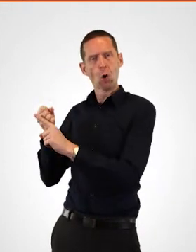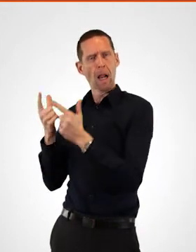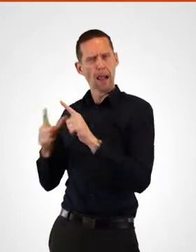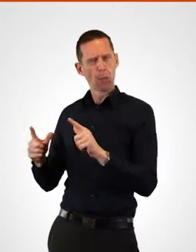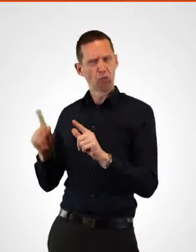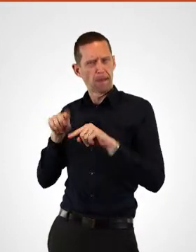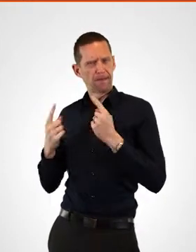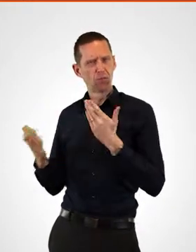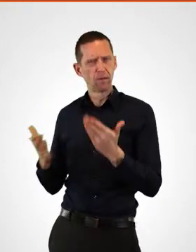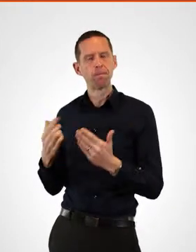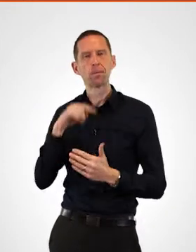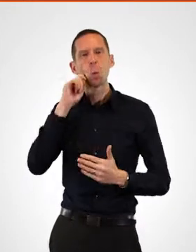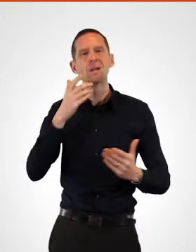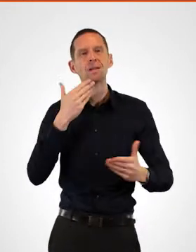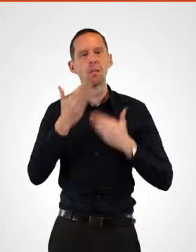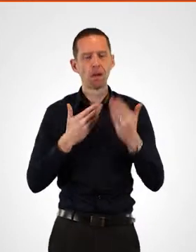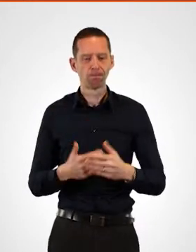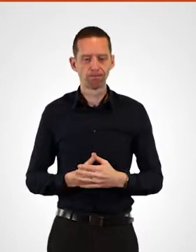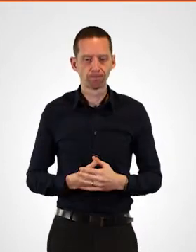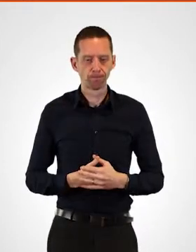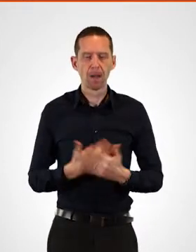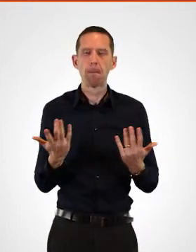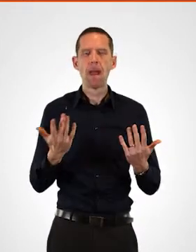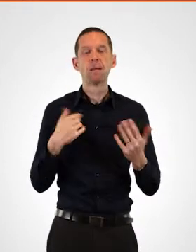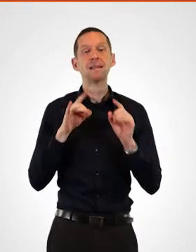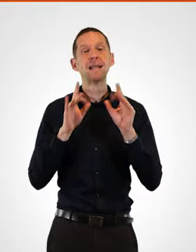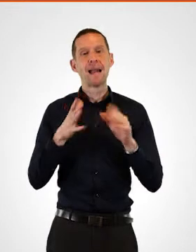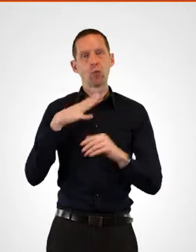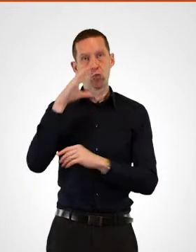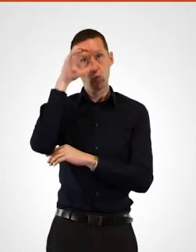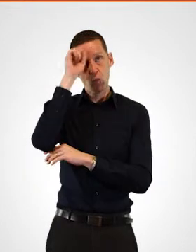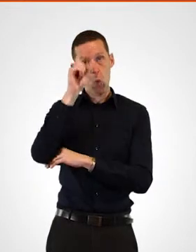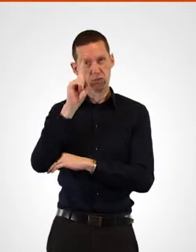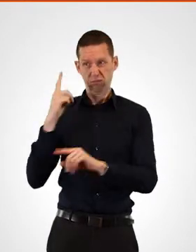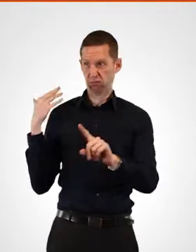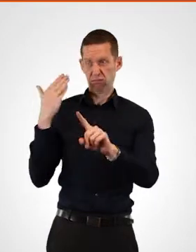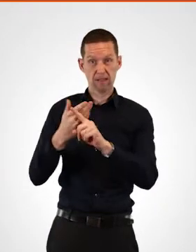So let's begin just by reminding ourselves about all the things that have been happening.